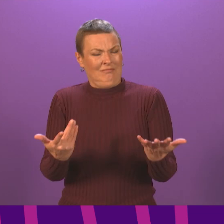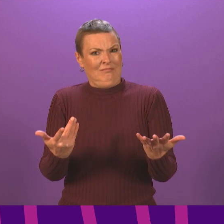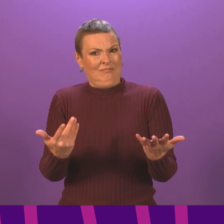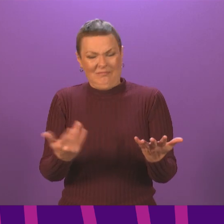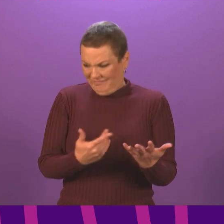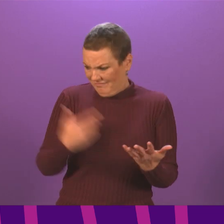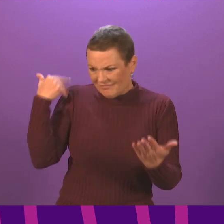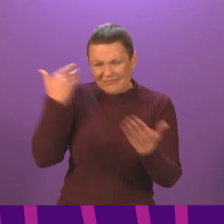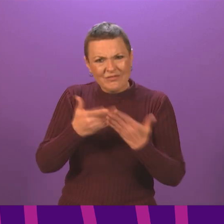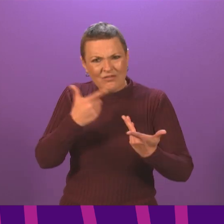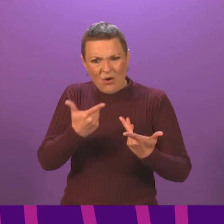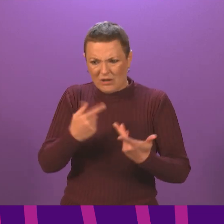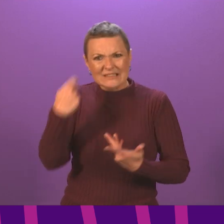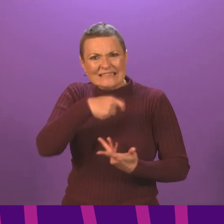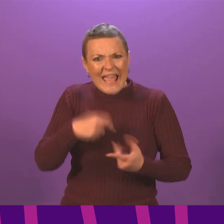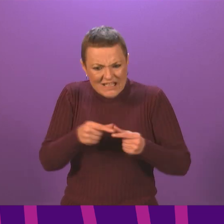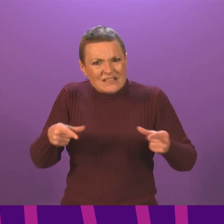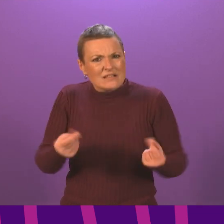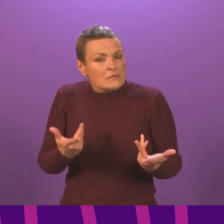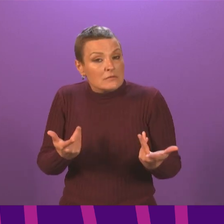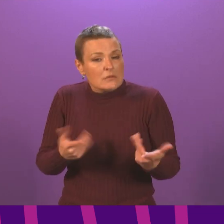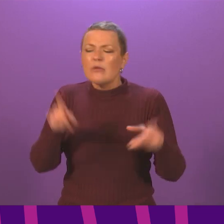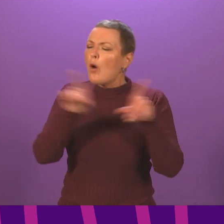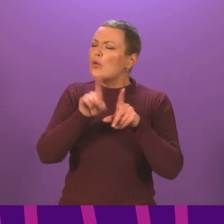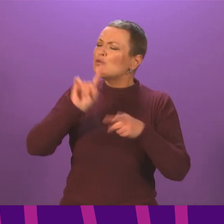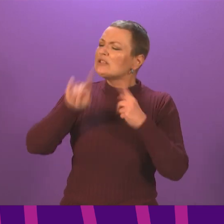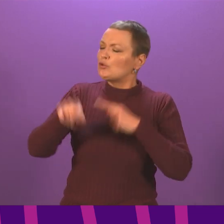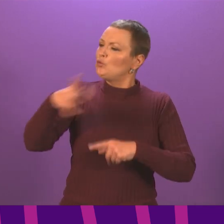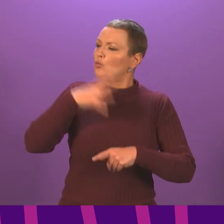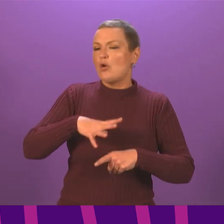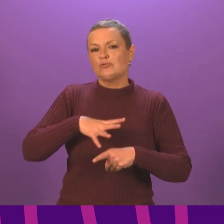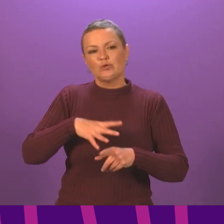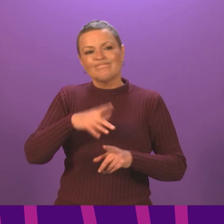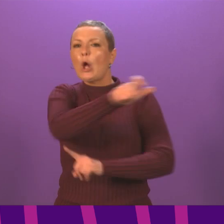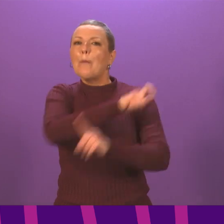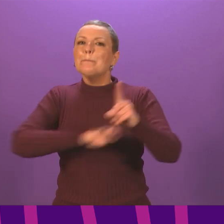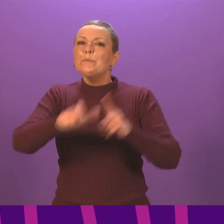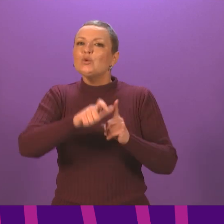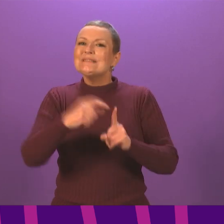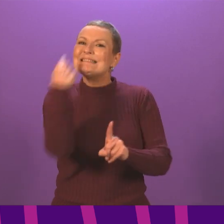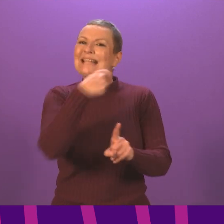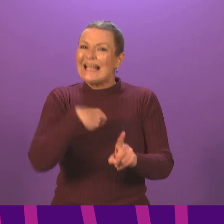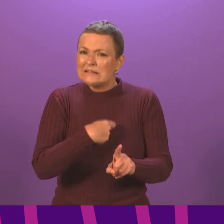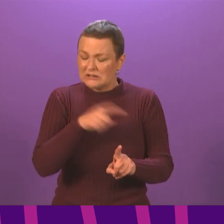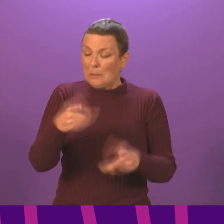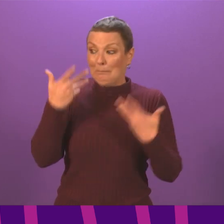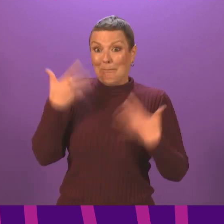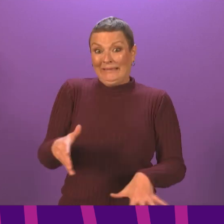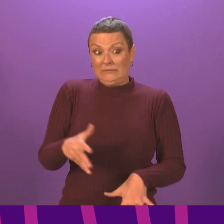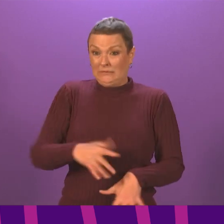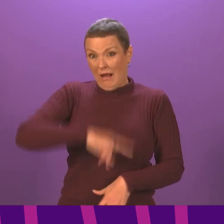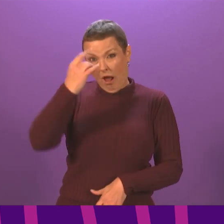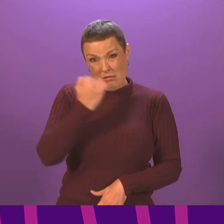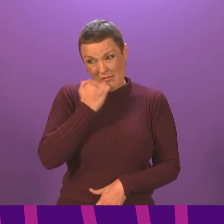I welcome the update on whole-community testing. Given the high number of cases in Lanarkshire